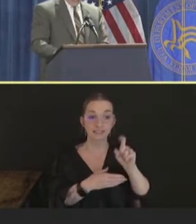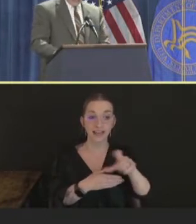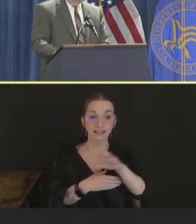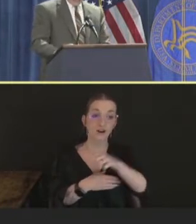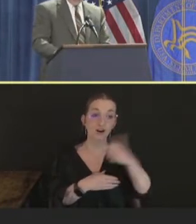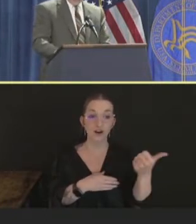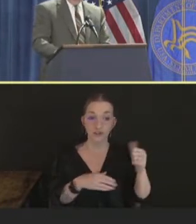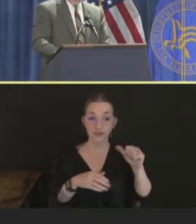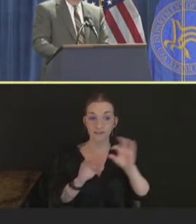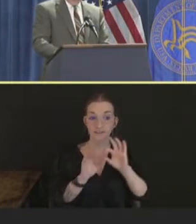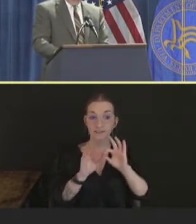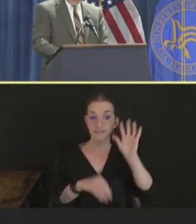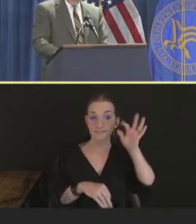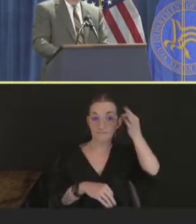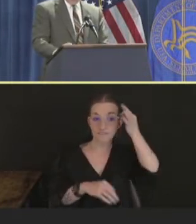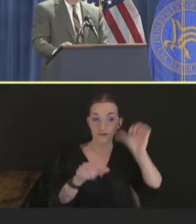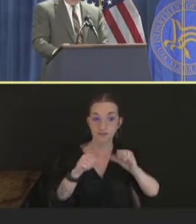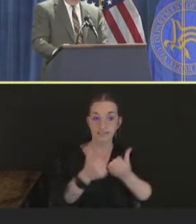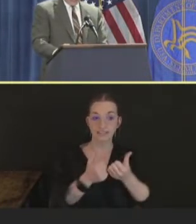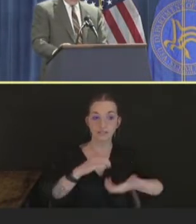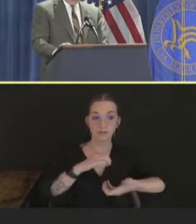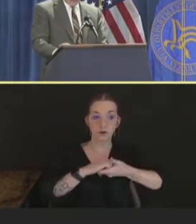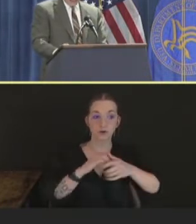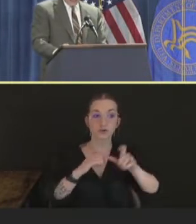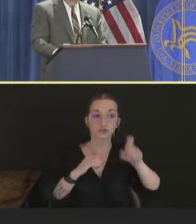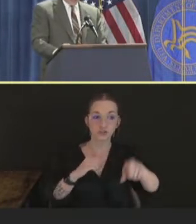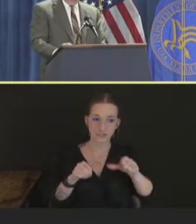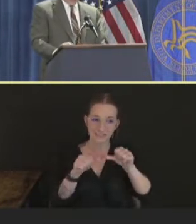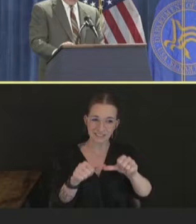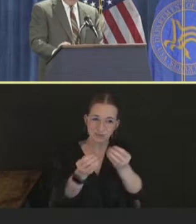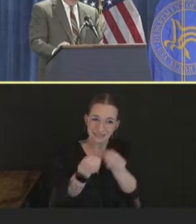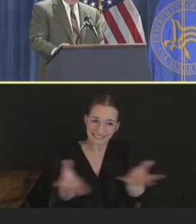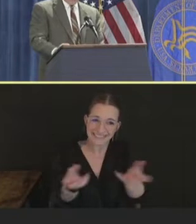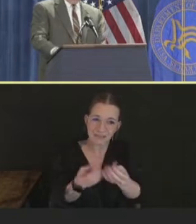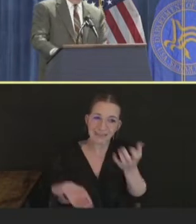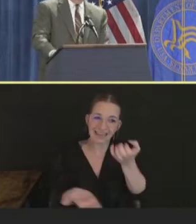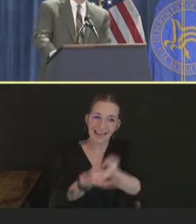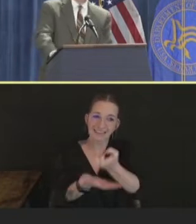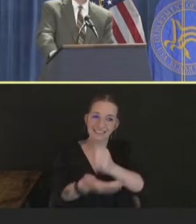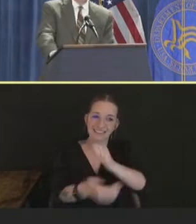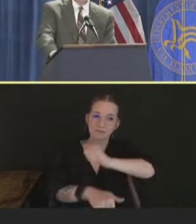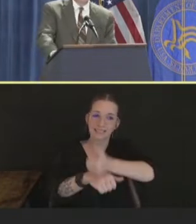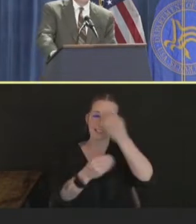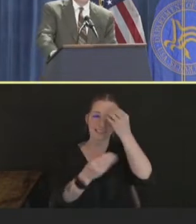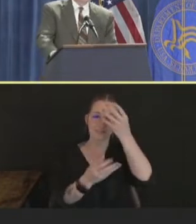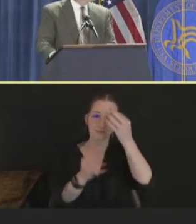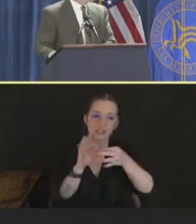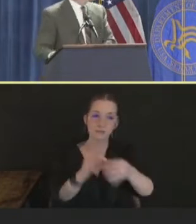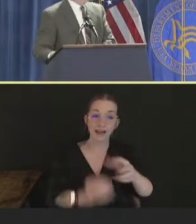evidence-based information about vaccines, vaccination, and vaccine preventable diseases.